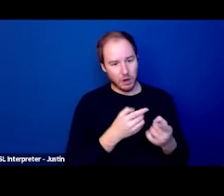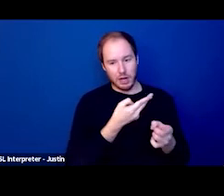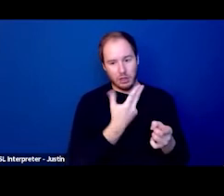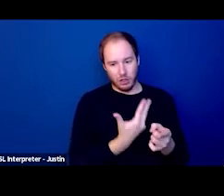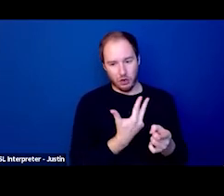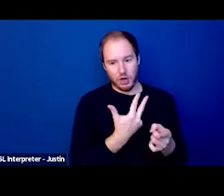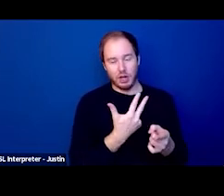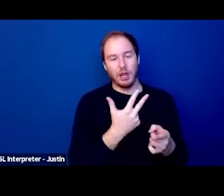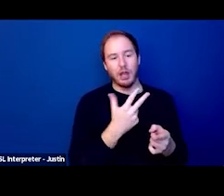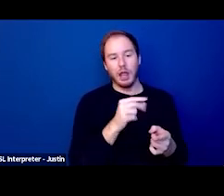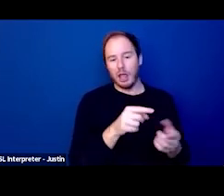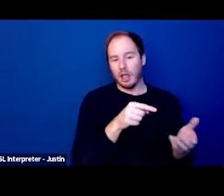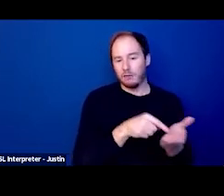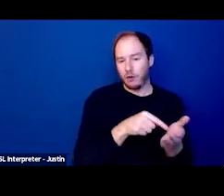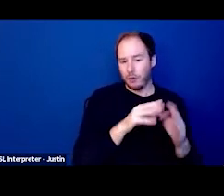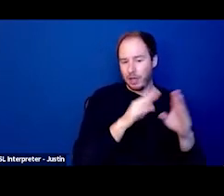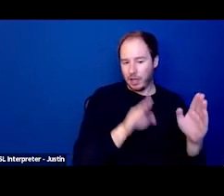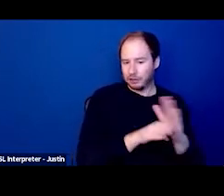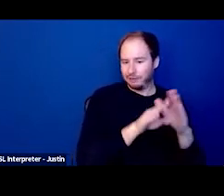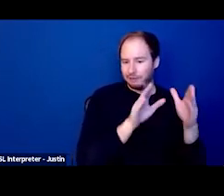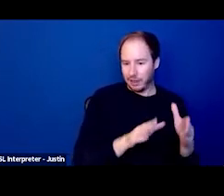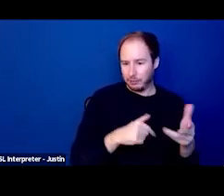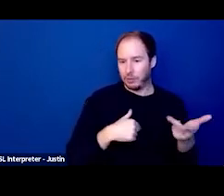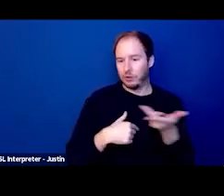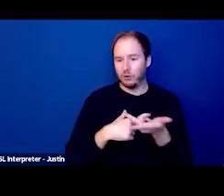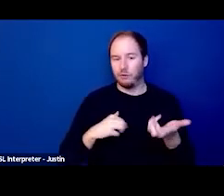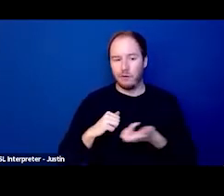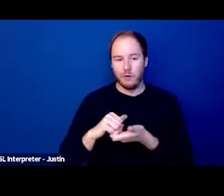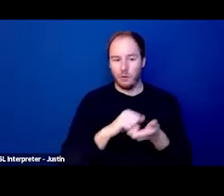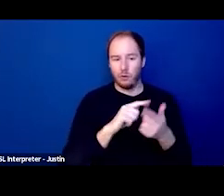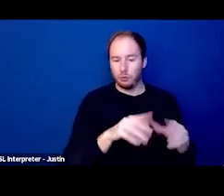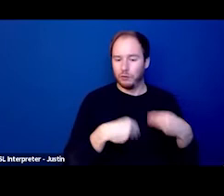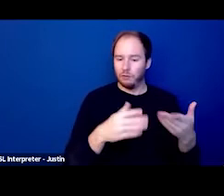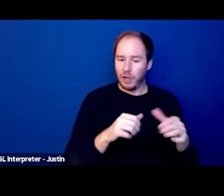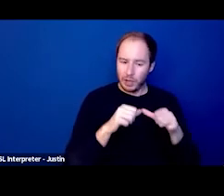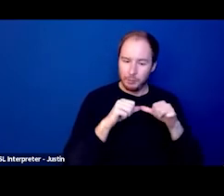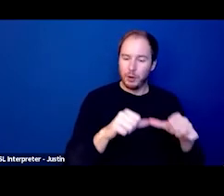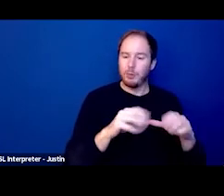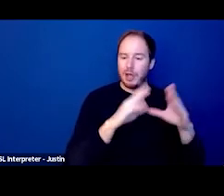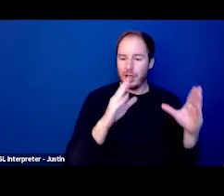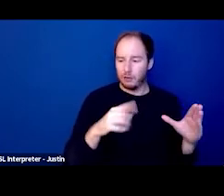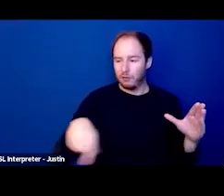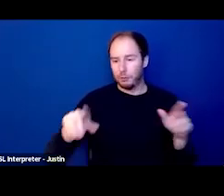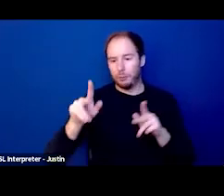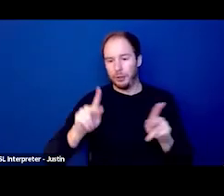and an affordable housing developer to provide permanent supportive housing for people who meet that No Place Like Home criteria,